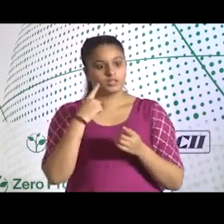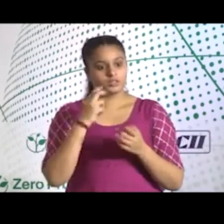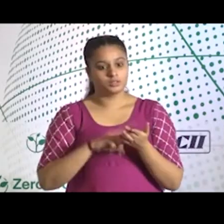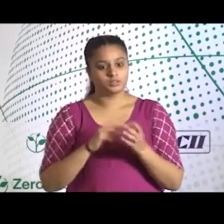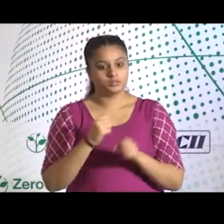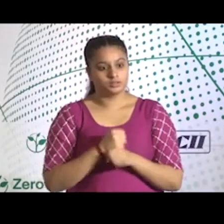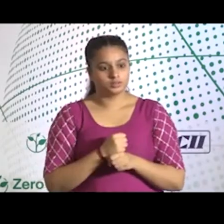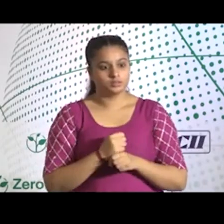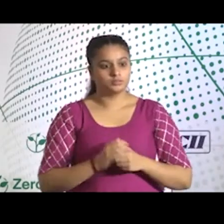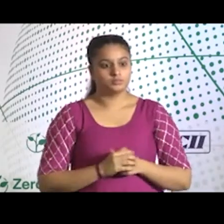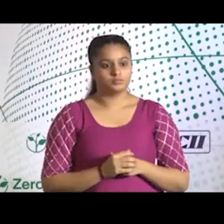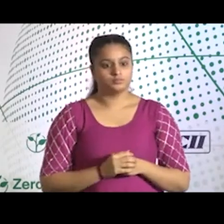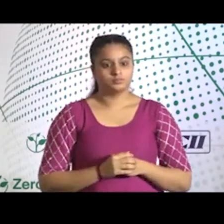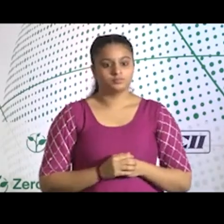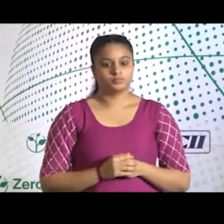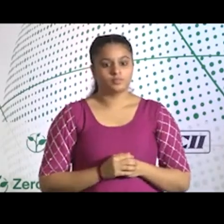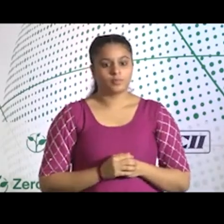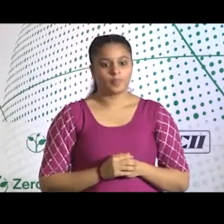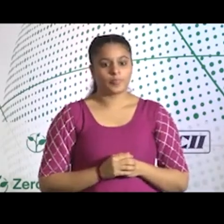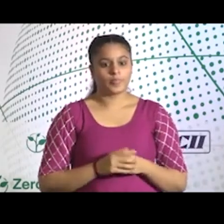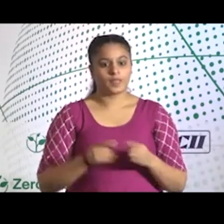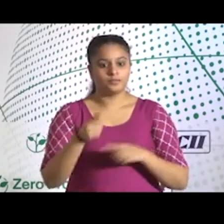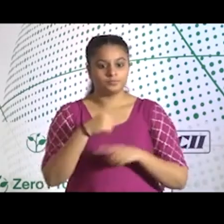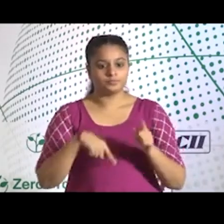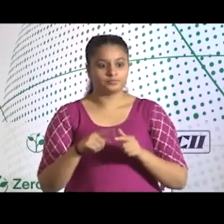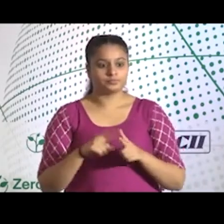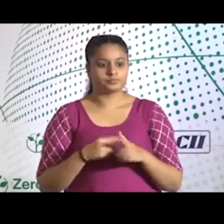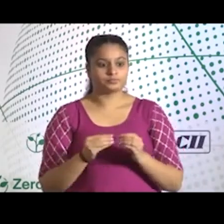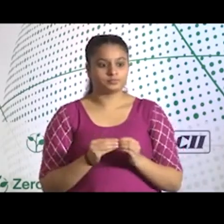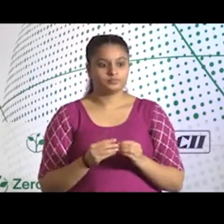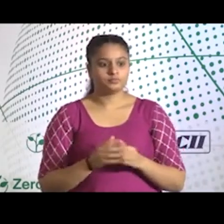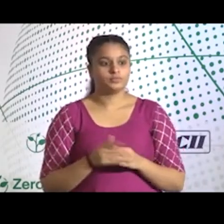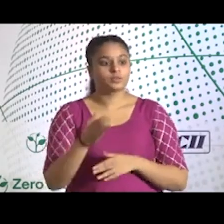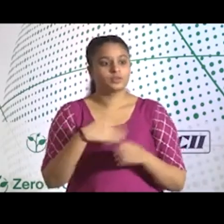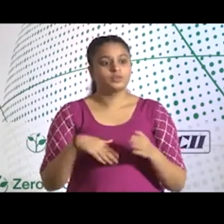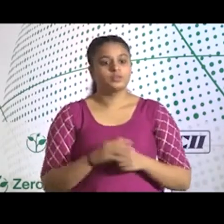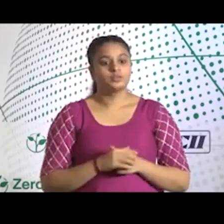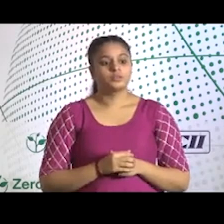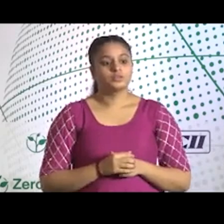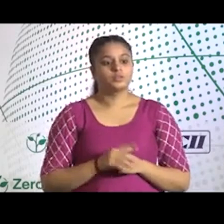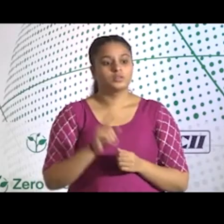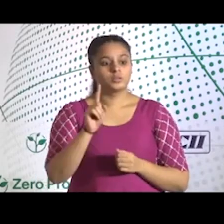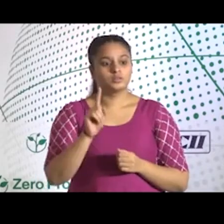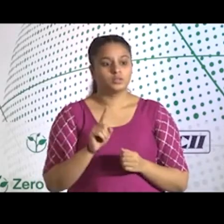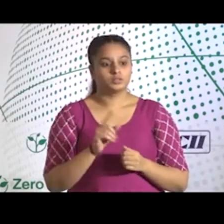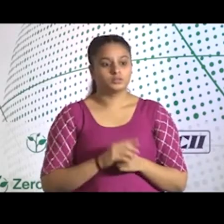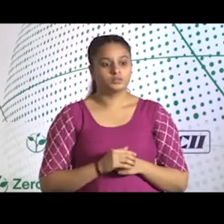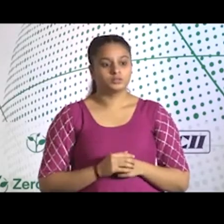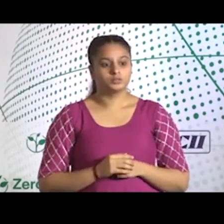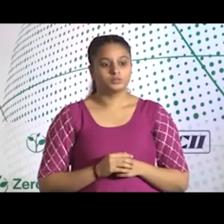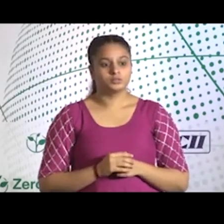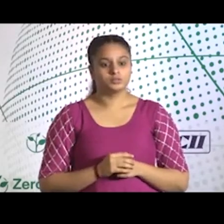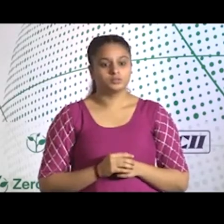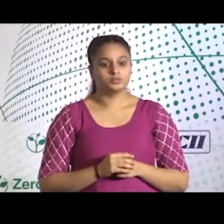often gets all of us anxious because once you have the intent to hire,